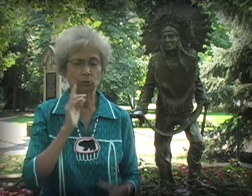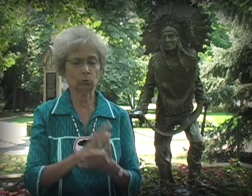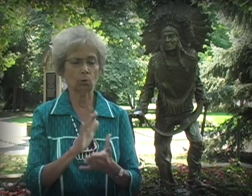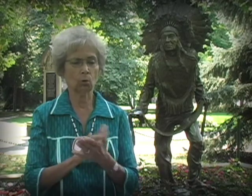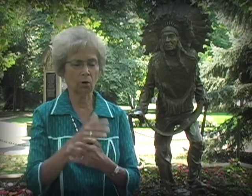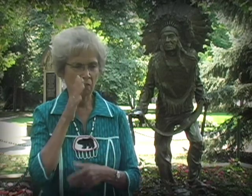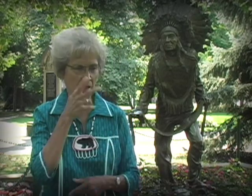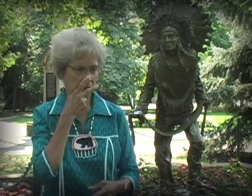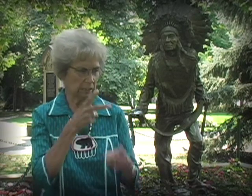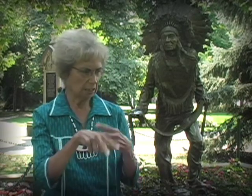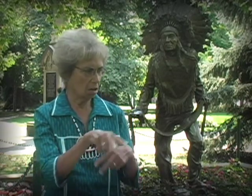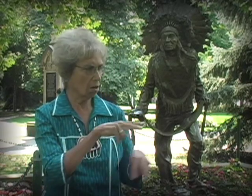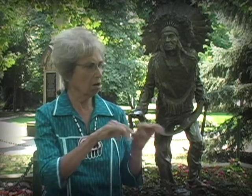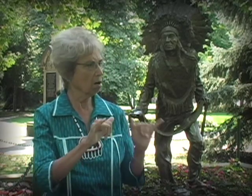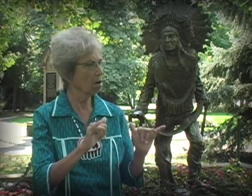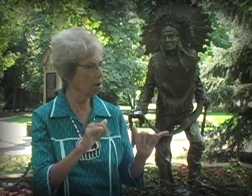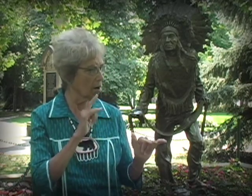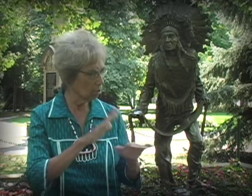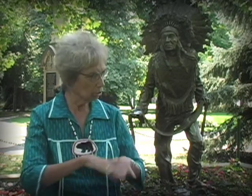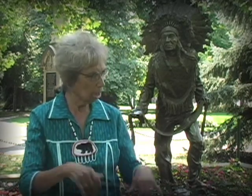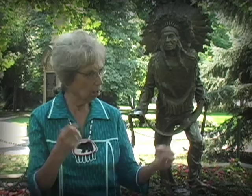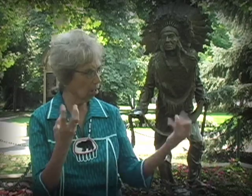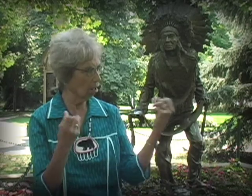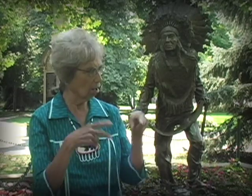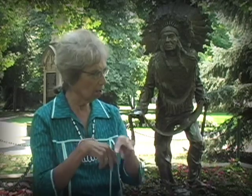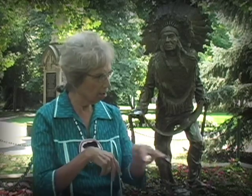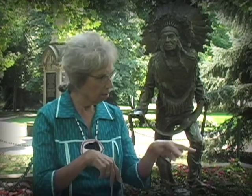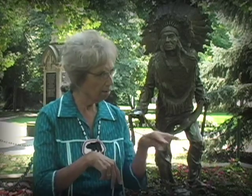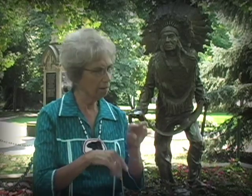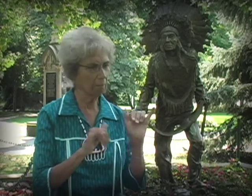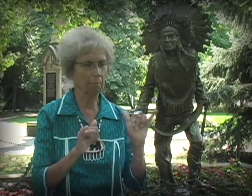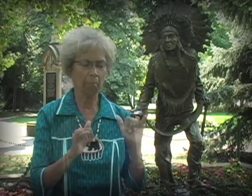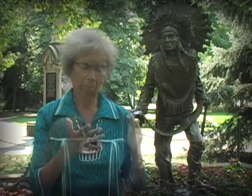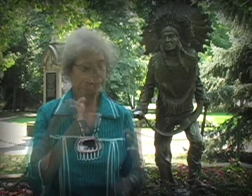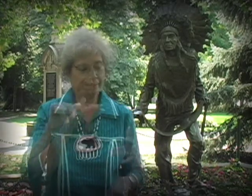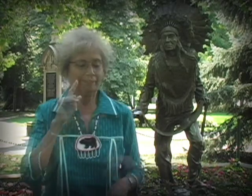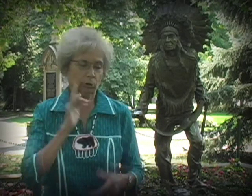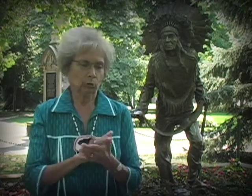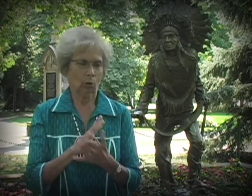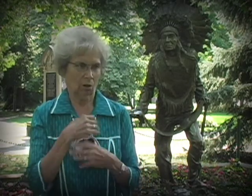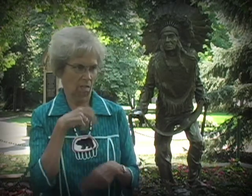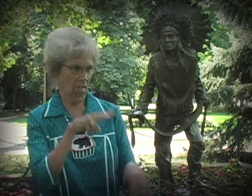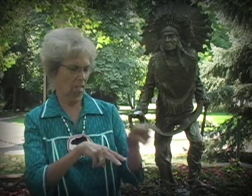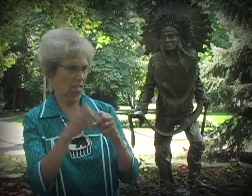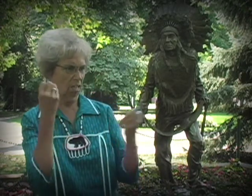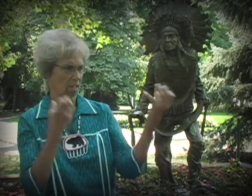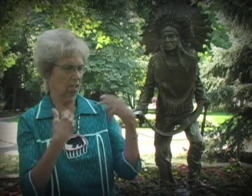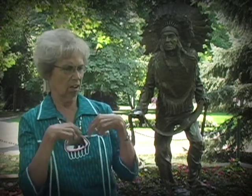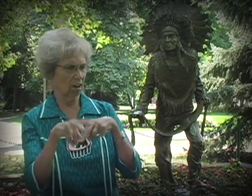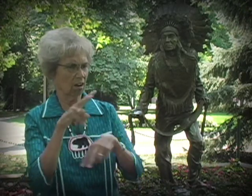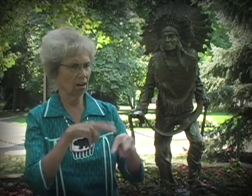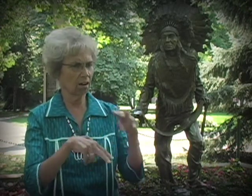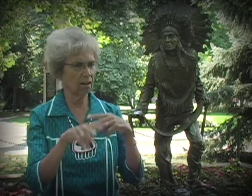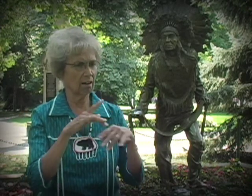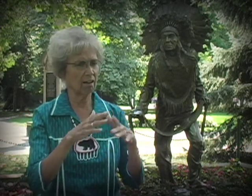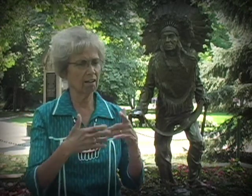My father met with my deaf peers at the school. He observed them interacting and using sign language.